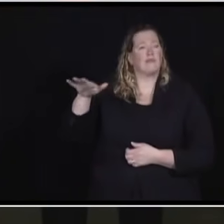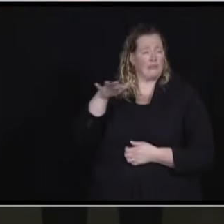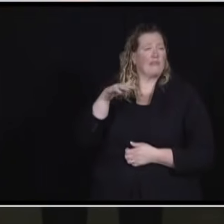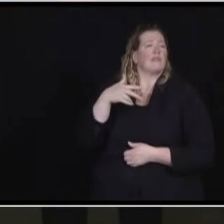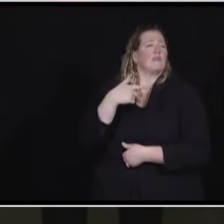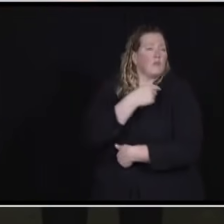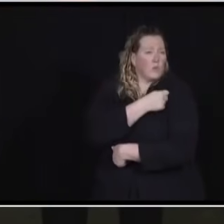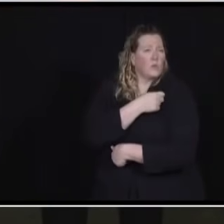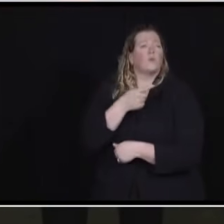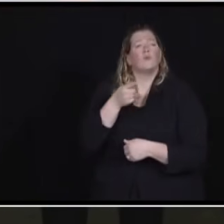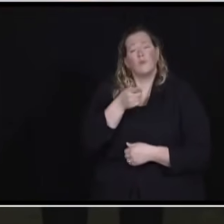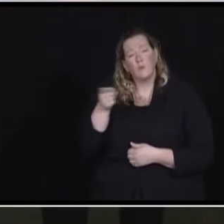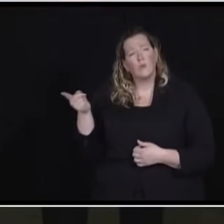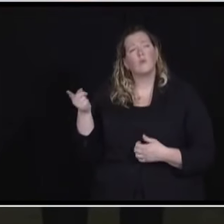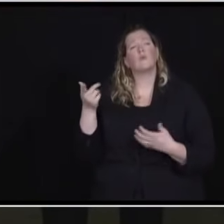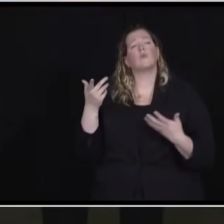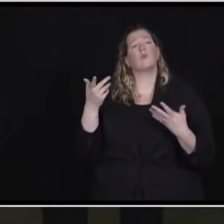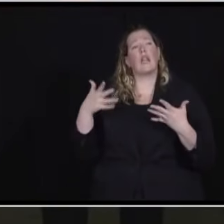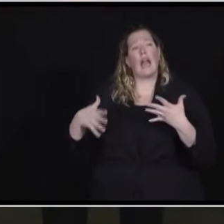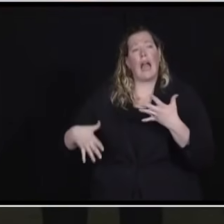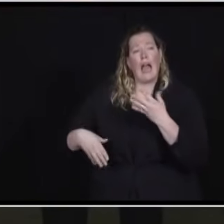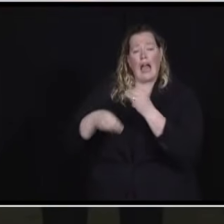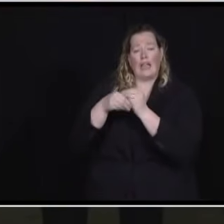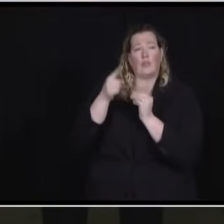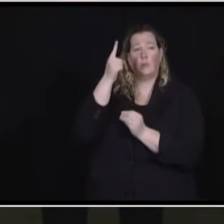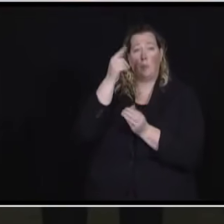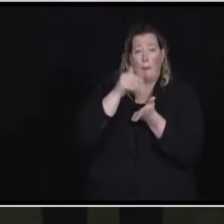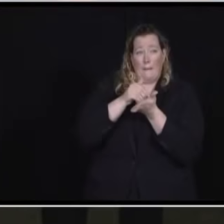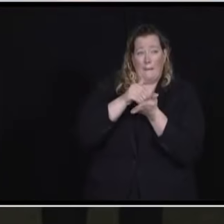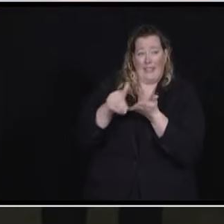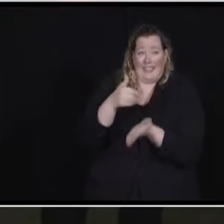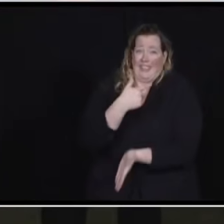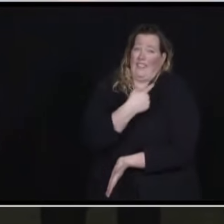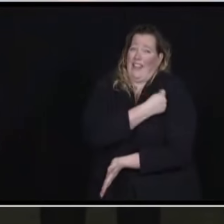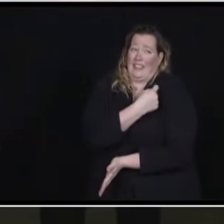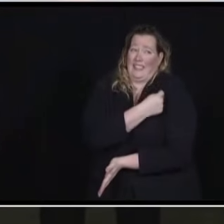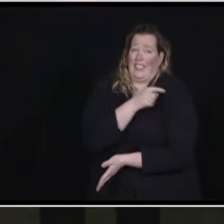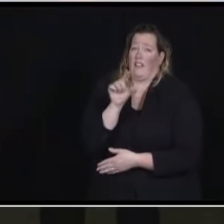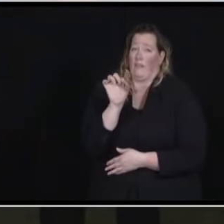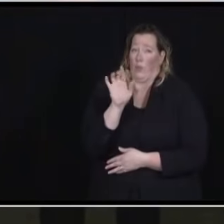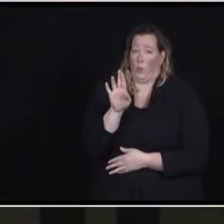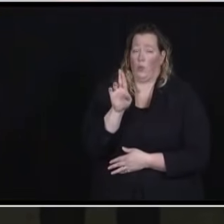trying to get a flu vaccine one of the messaging you are saying right now is quite